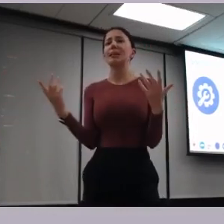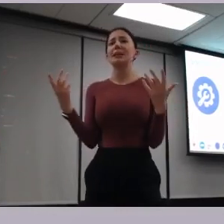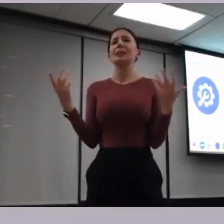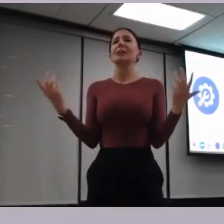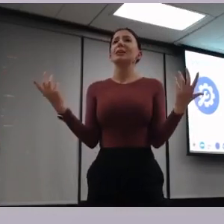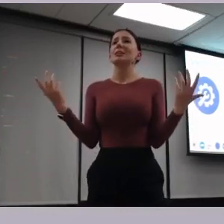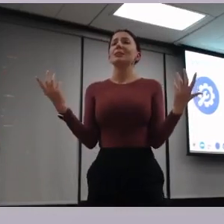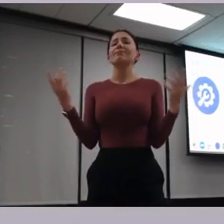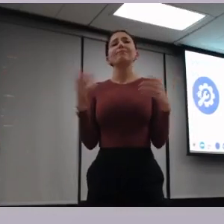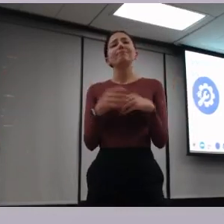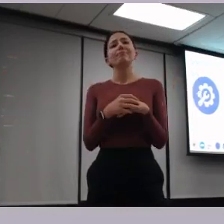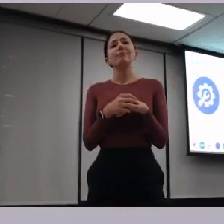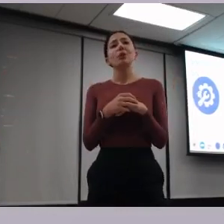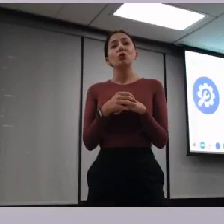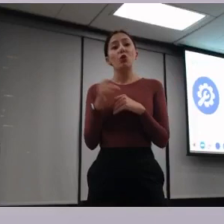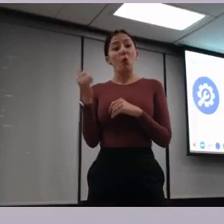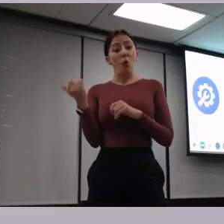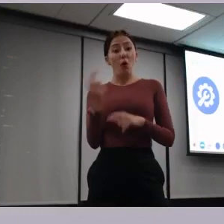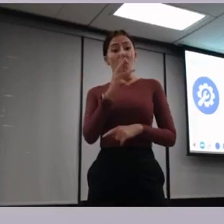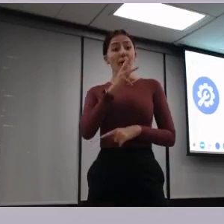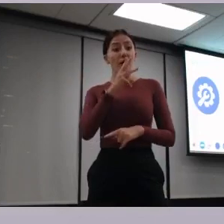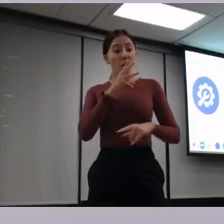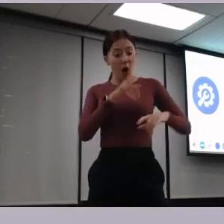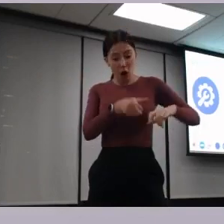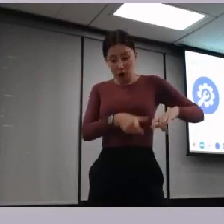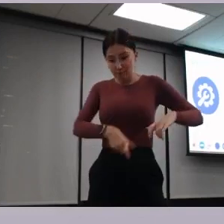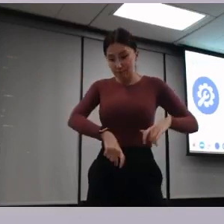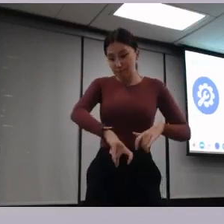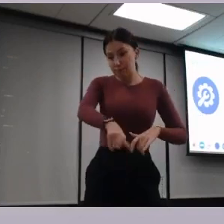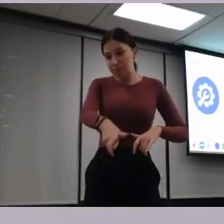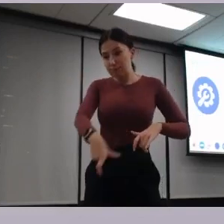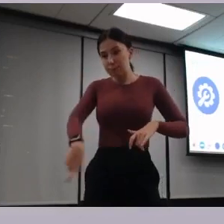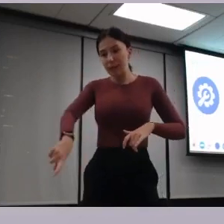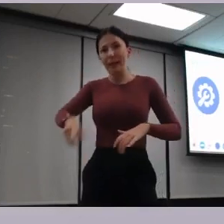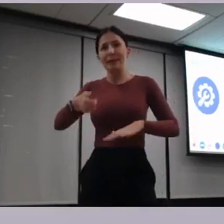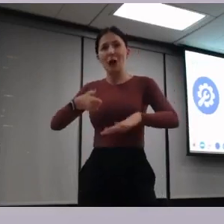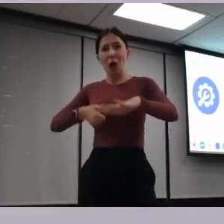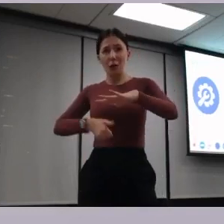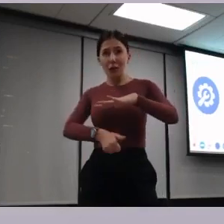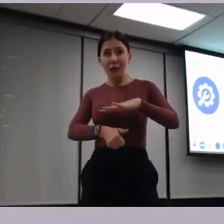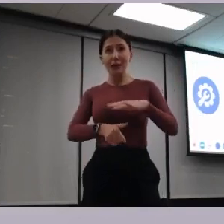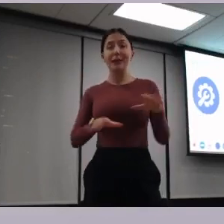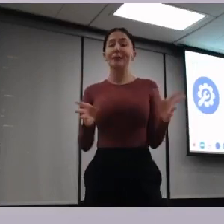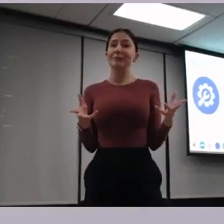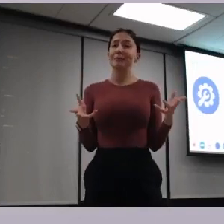So all of that water is being diverted underneath and whatever, we get blown off from side to side.